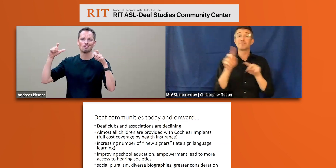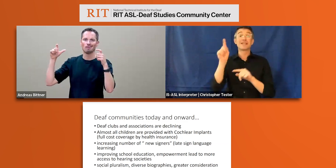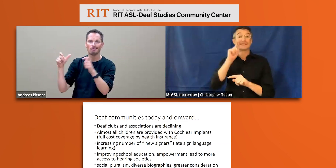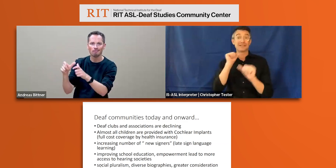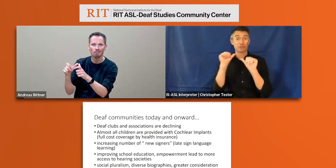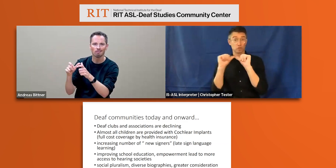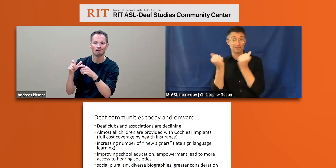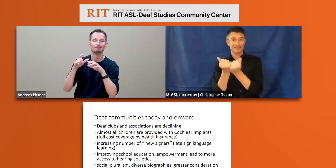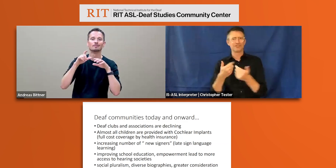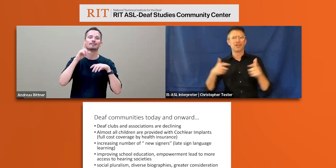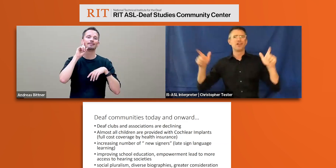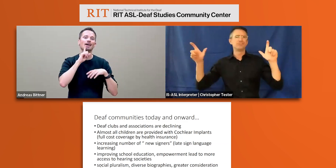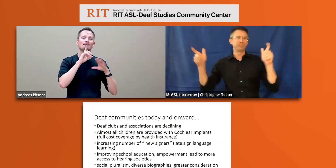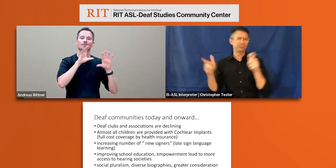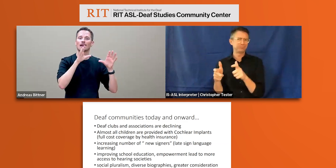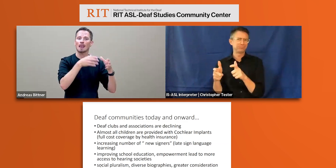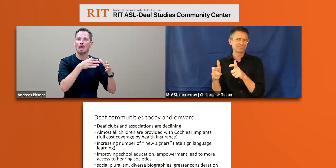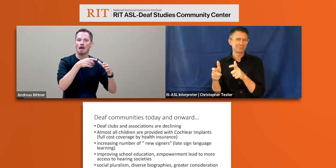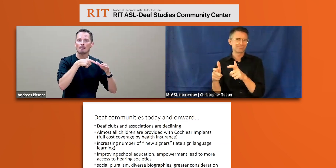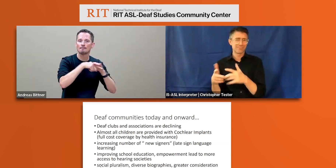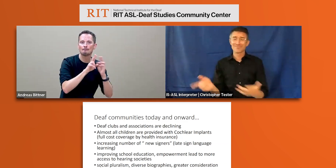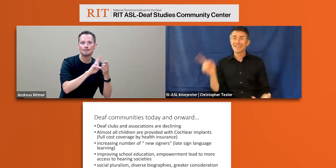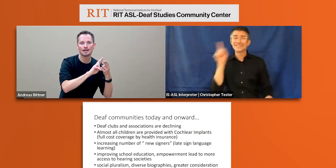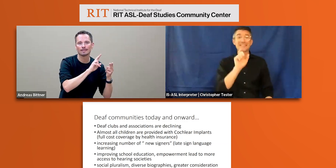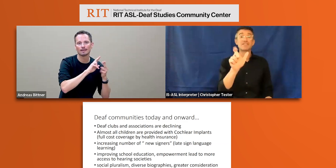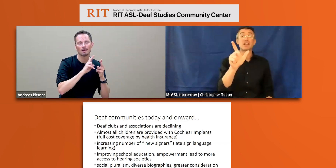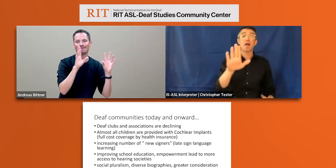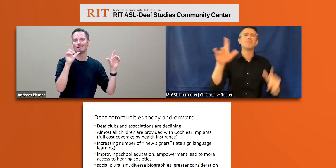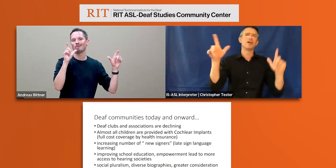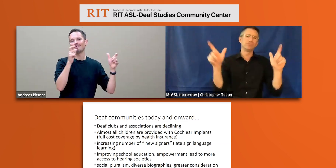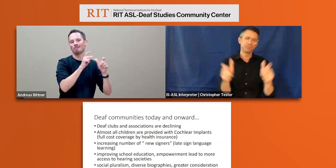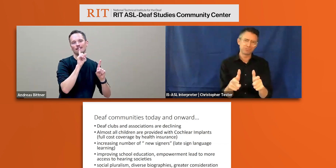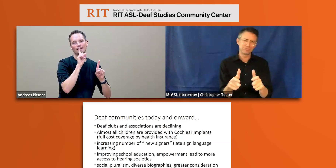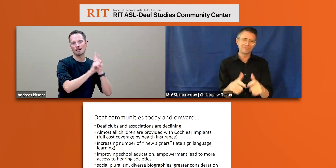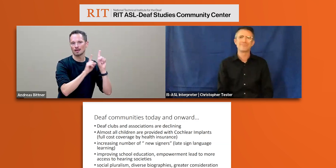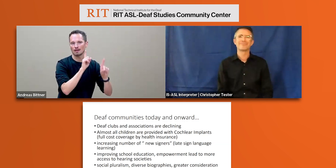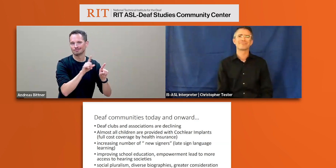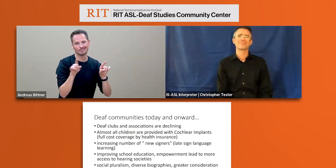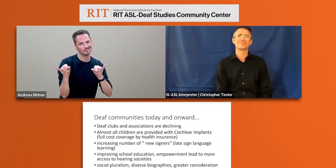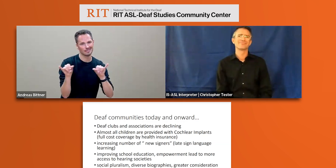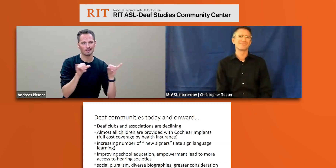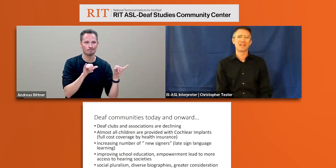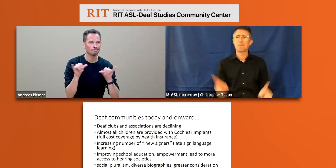So, the Deaf community today is dwindling.